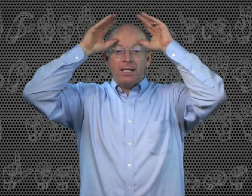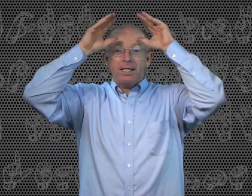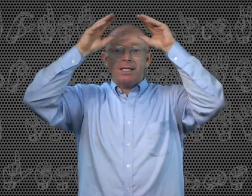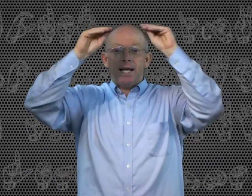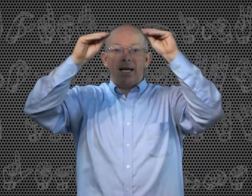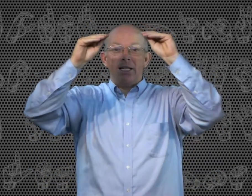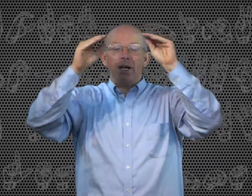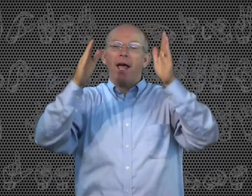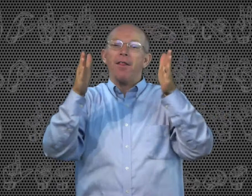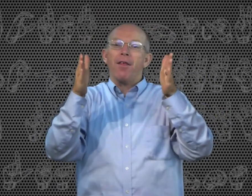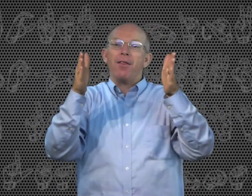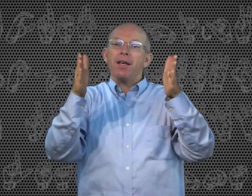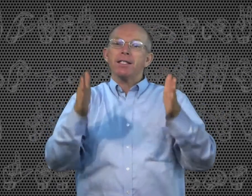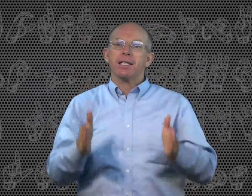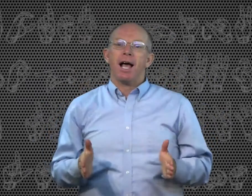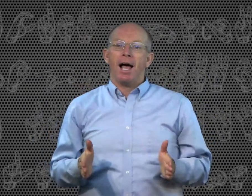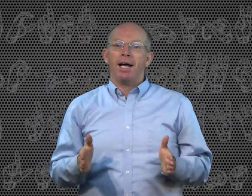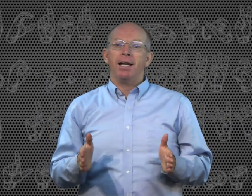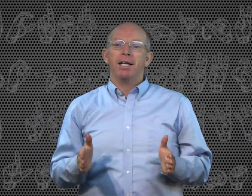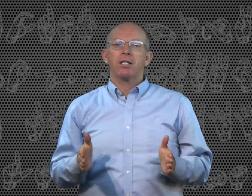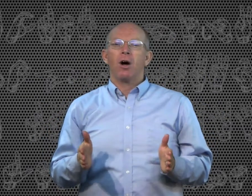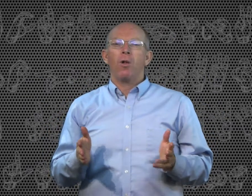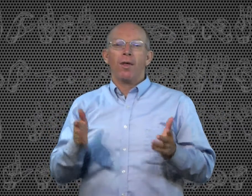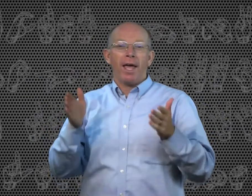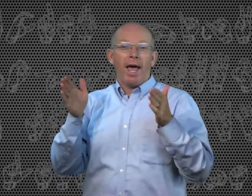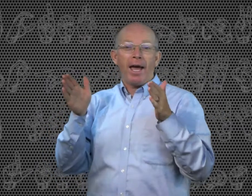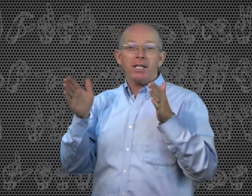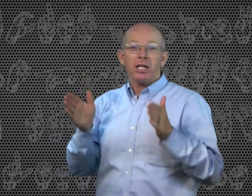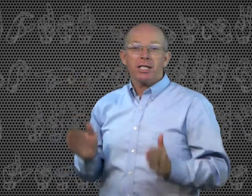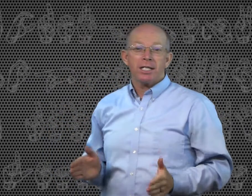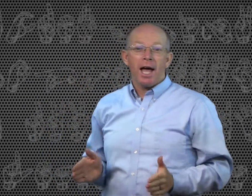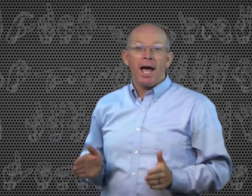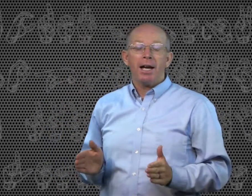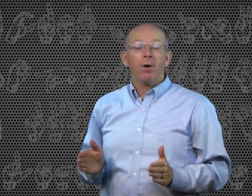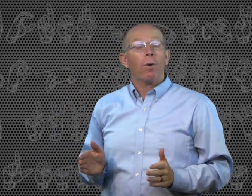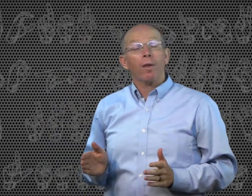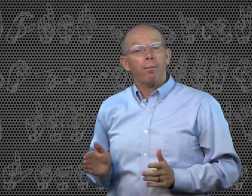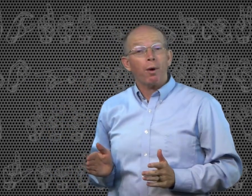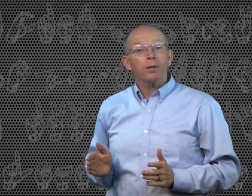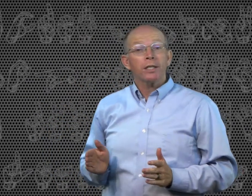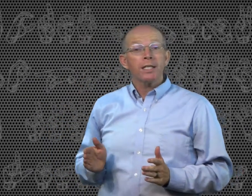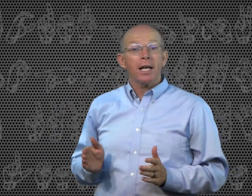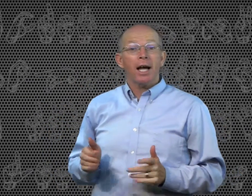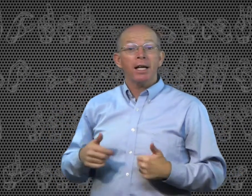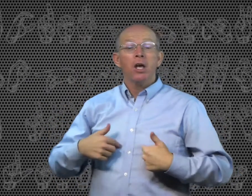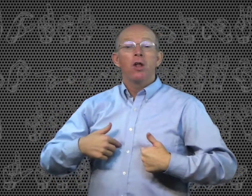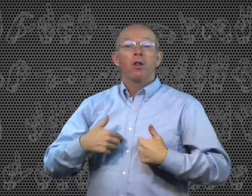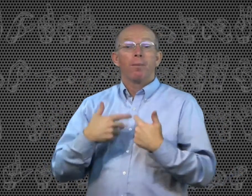This is TEACH and this sign is what is called the AGENT sign, or the PERSON sign.